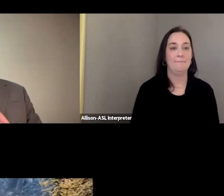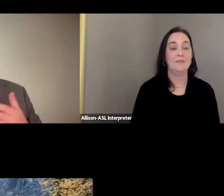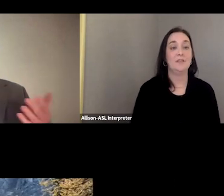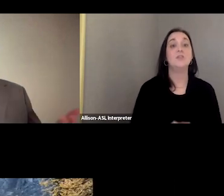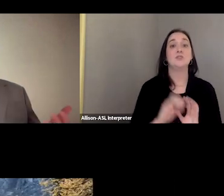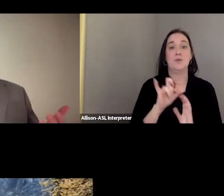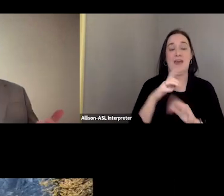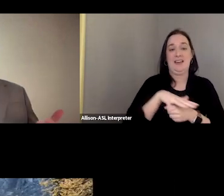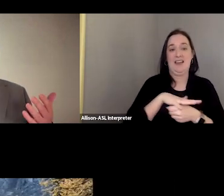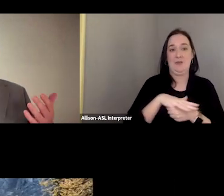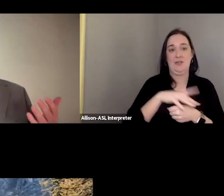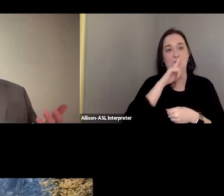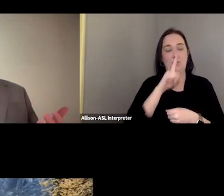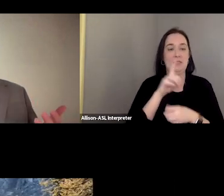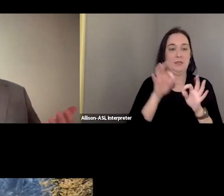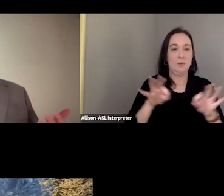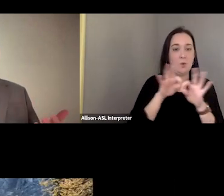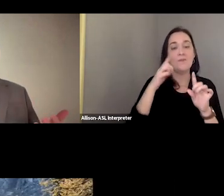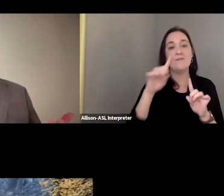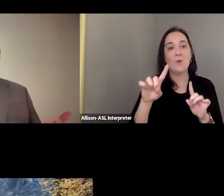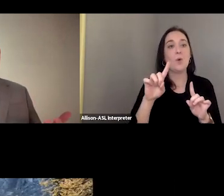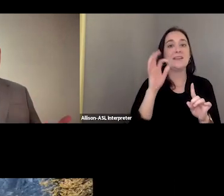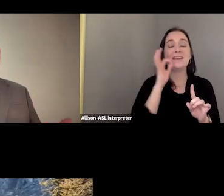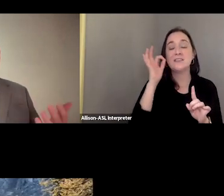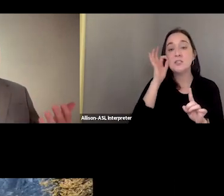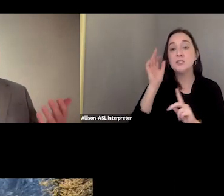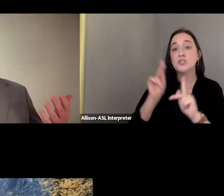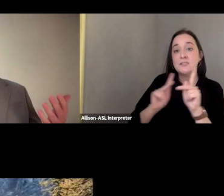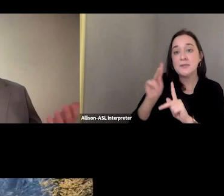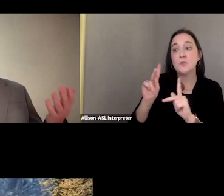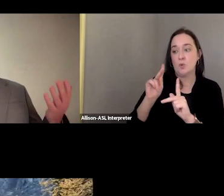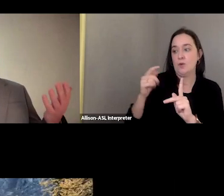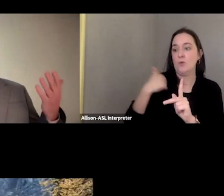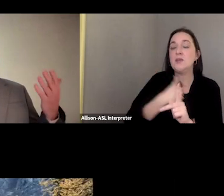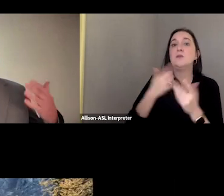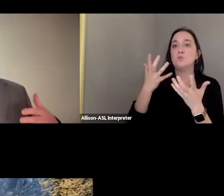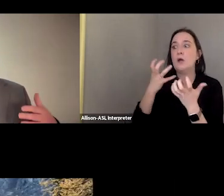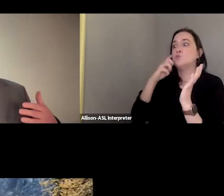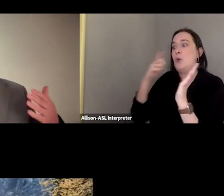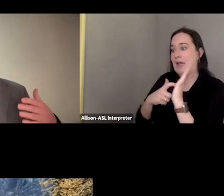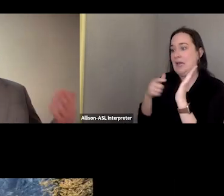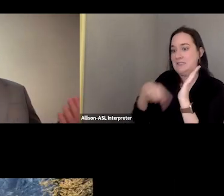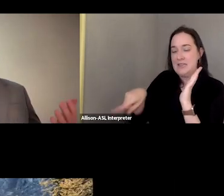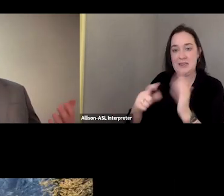and we really want to acknowledge the indigenous people here who were here before us and and who actually today still help us.